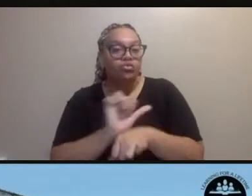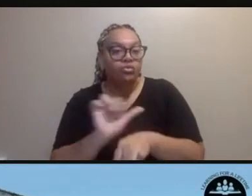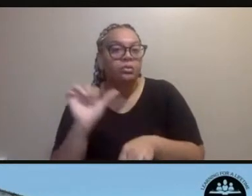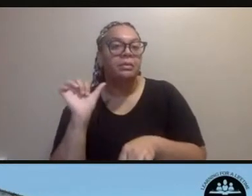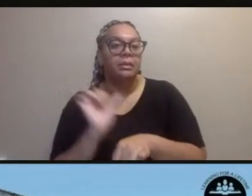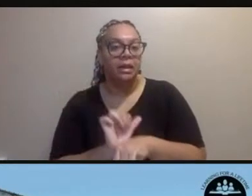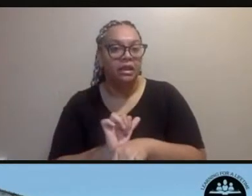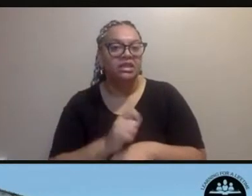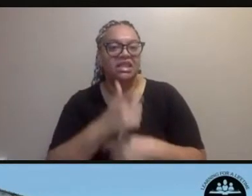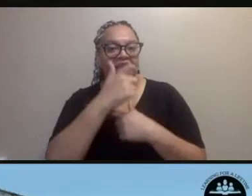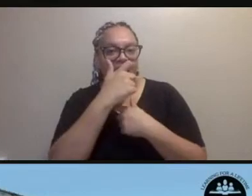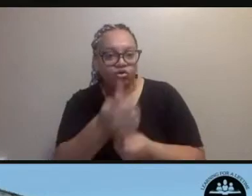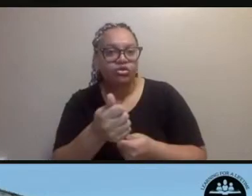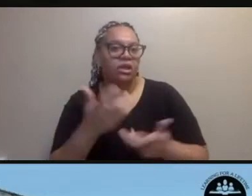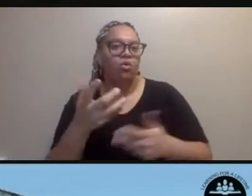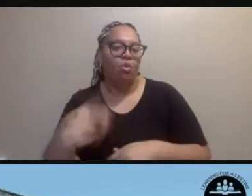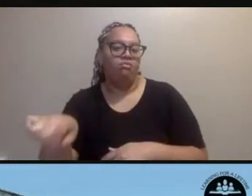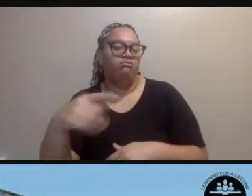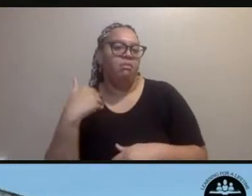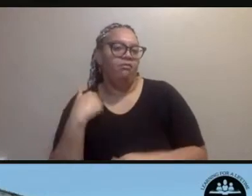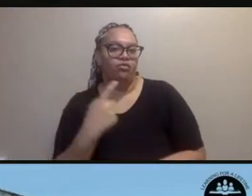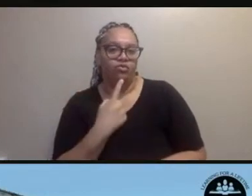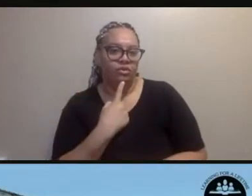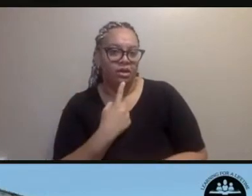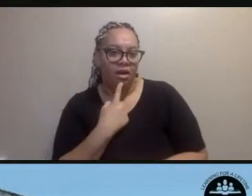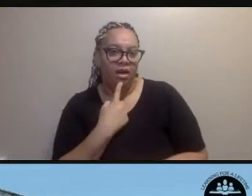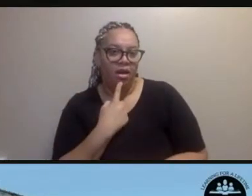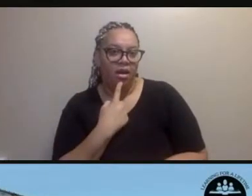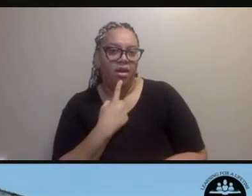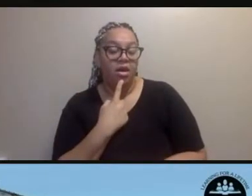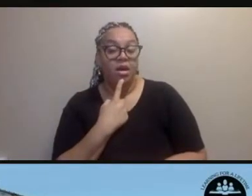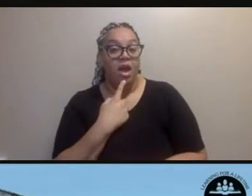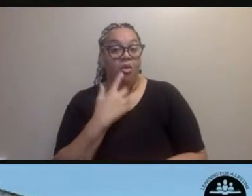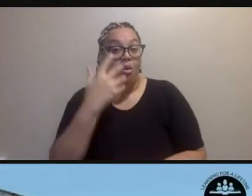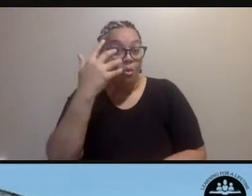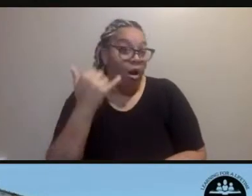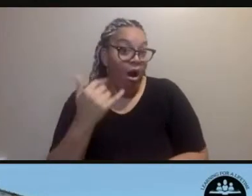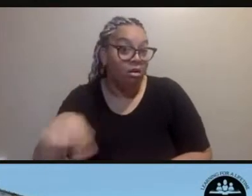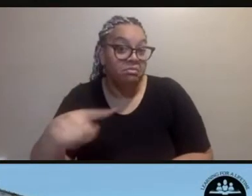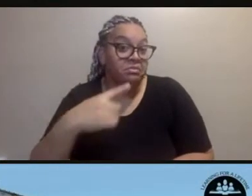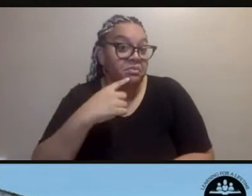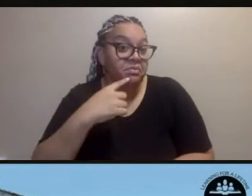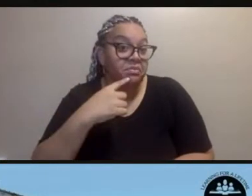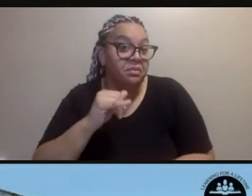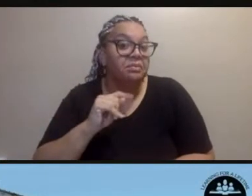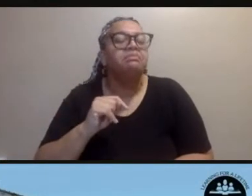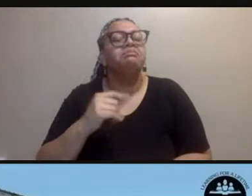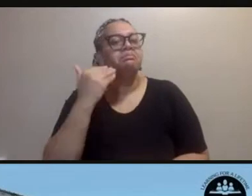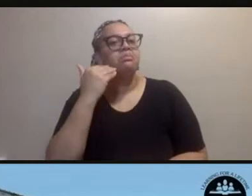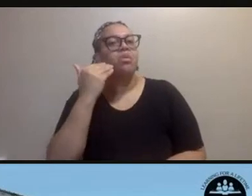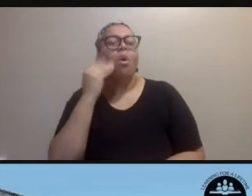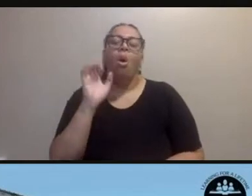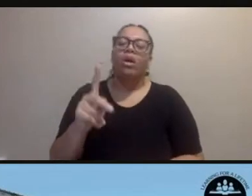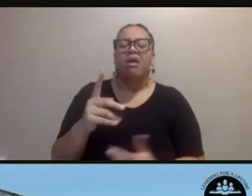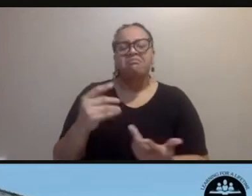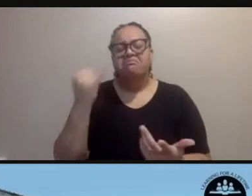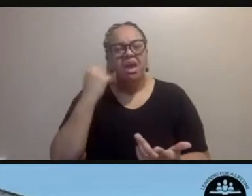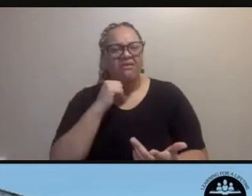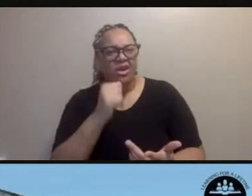SURE THAT THAT YOU'RE GIVING OFF NOT GIVING OFF THE CHIP,